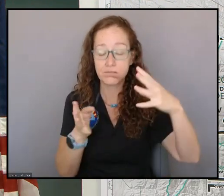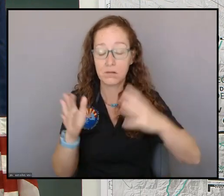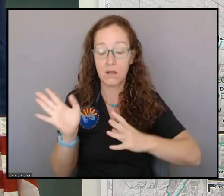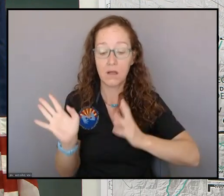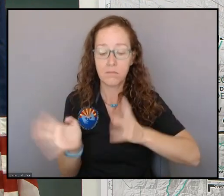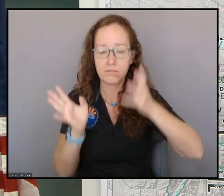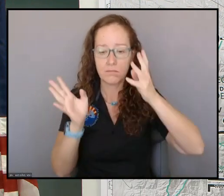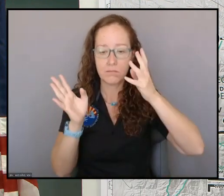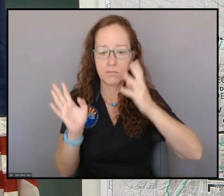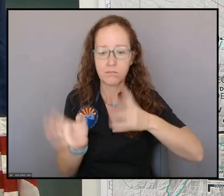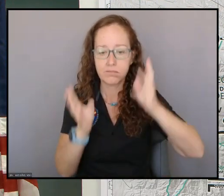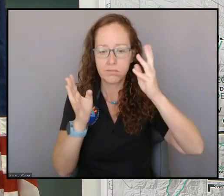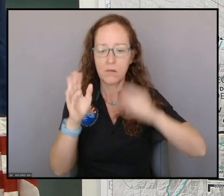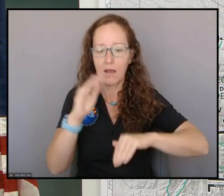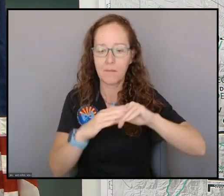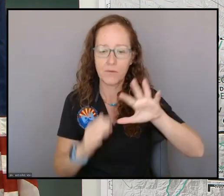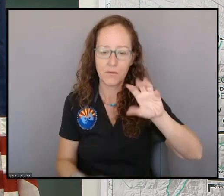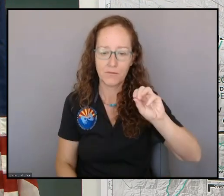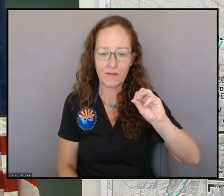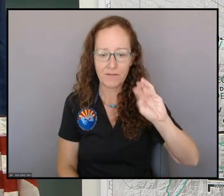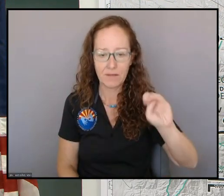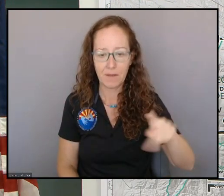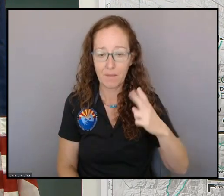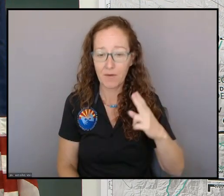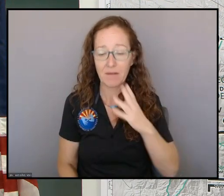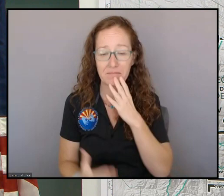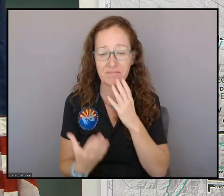low RHs and moderate temperatures for the day. So